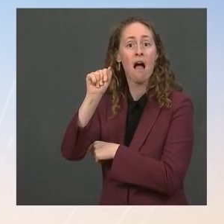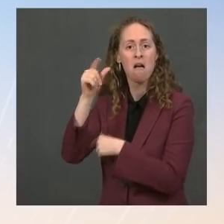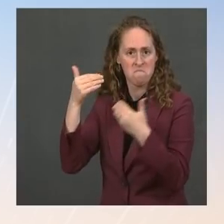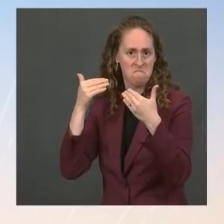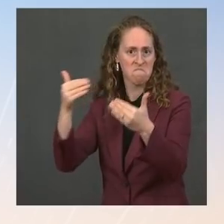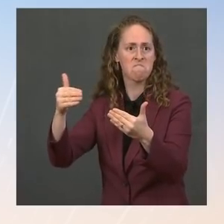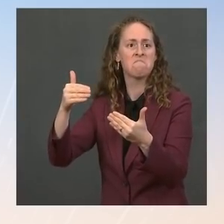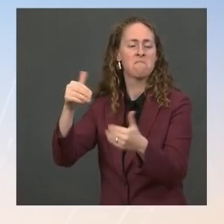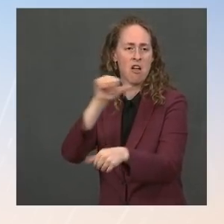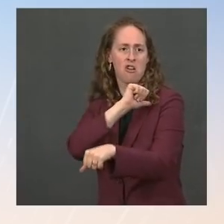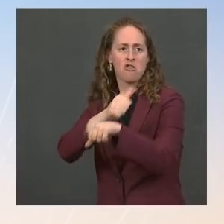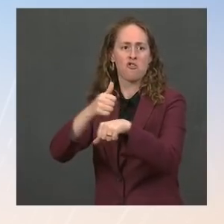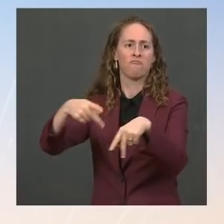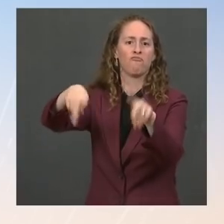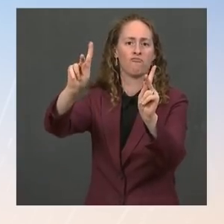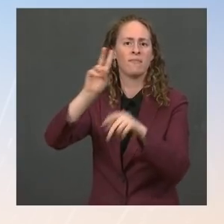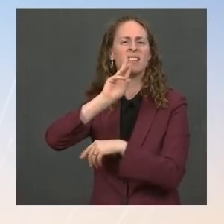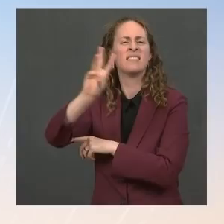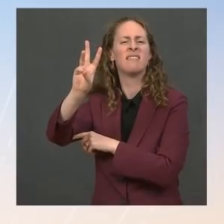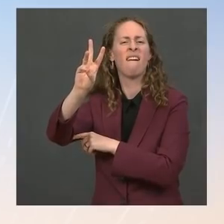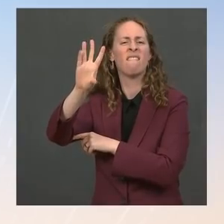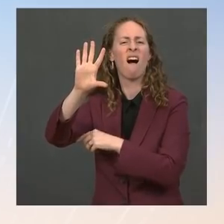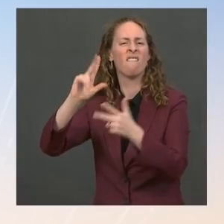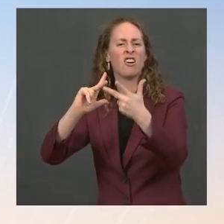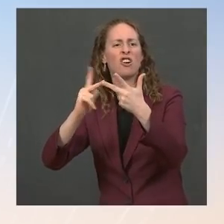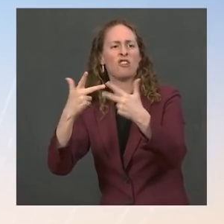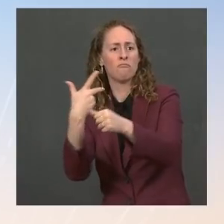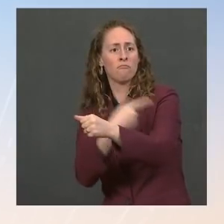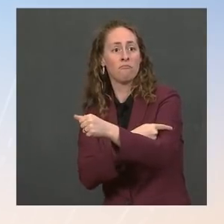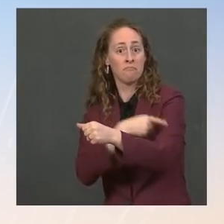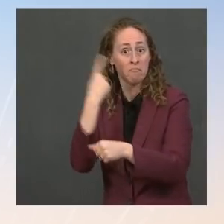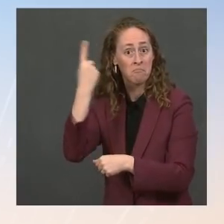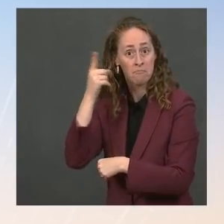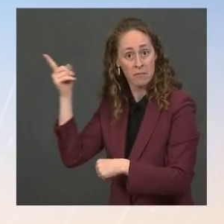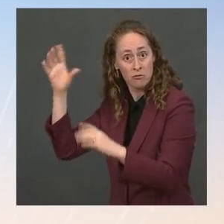how soon do you expect President Biden to get his booster shot? And will he do so on camera?